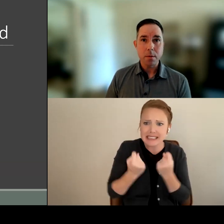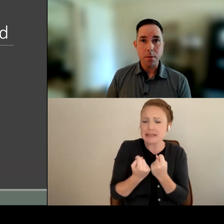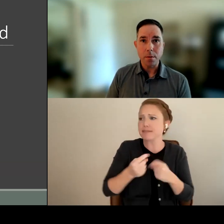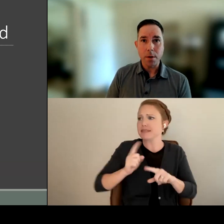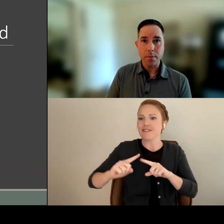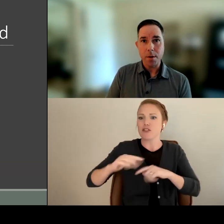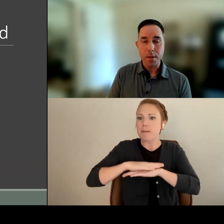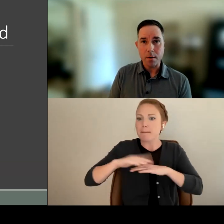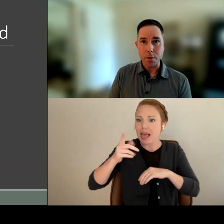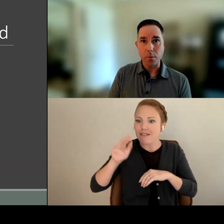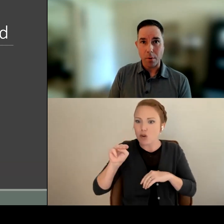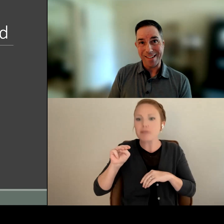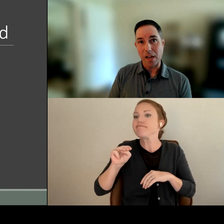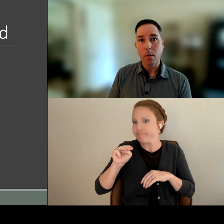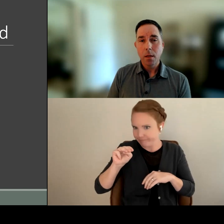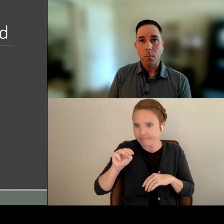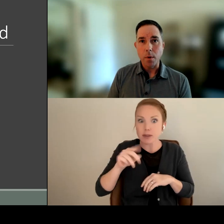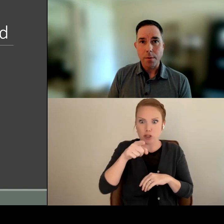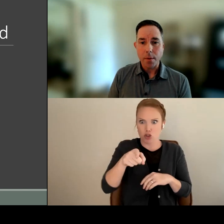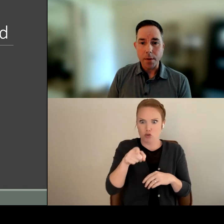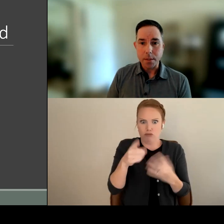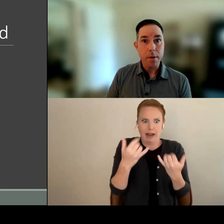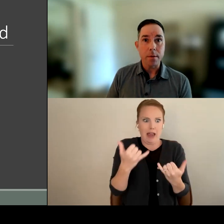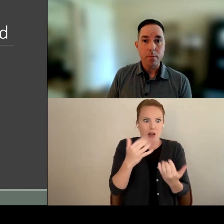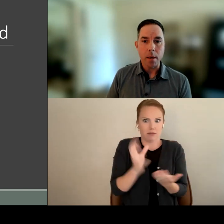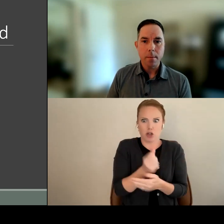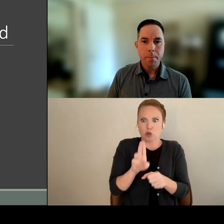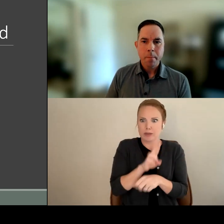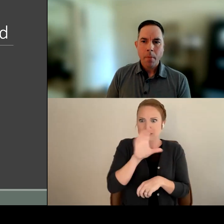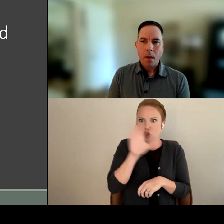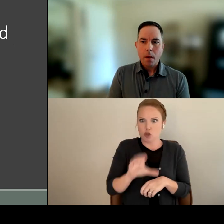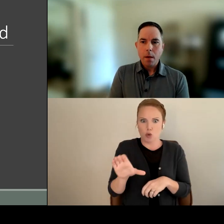You're in front of Zoom right now with this event, right?